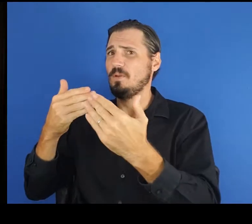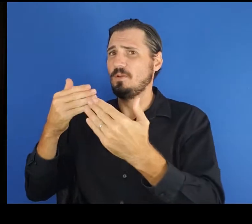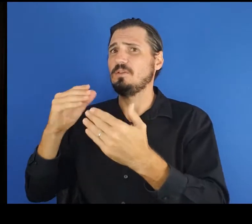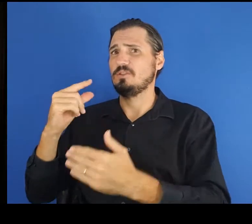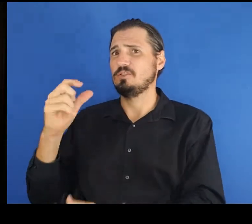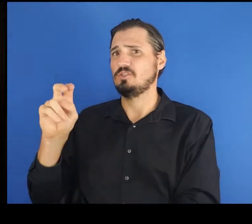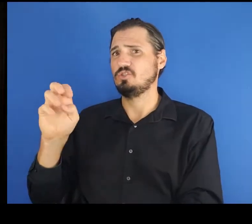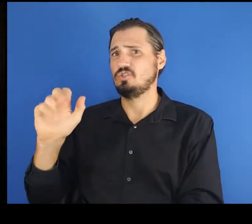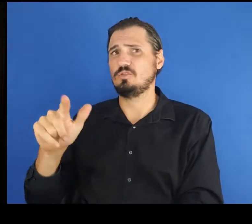General…